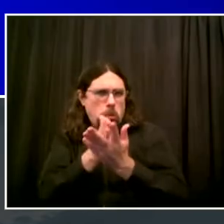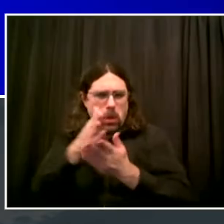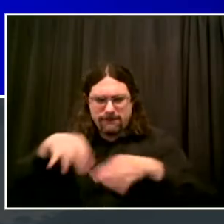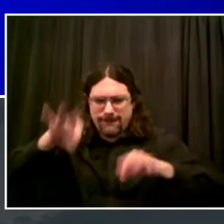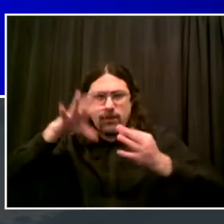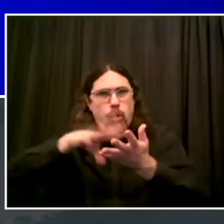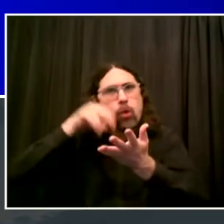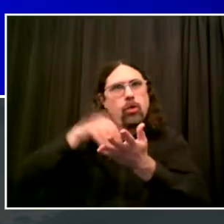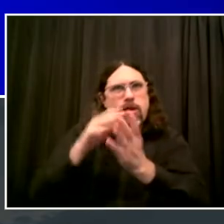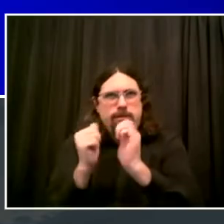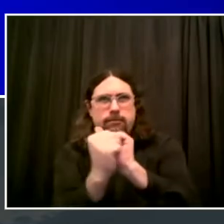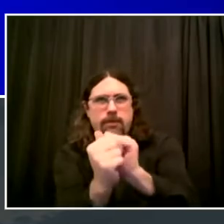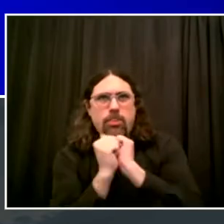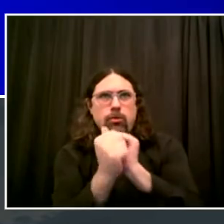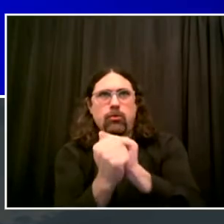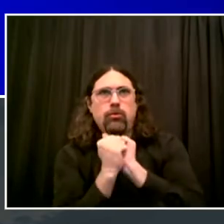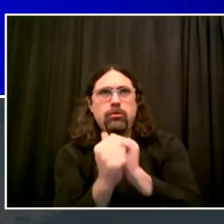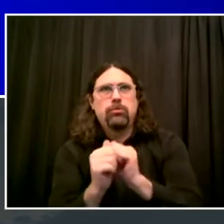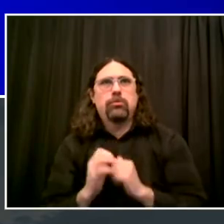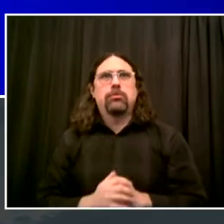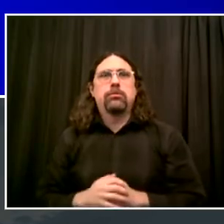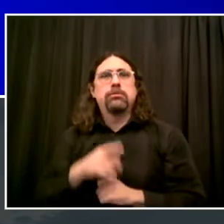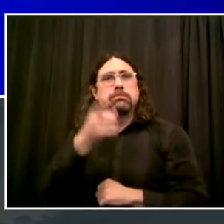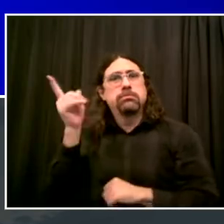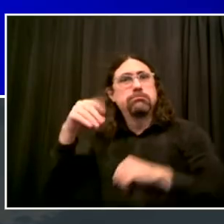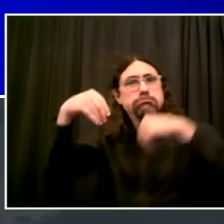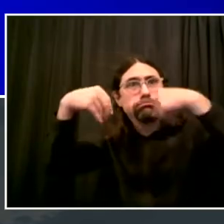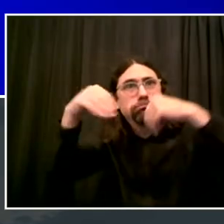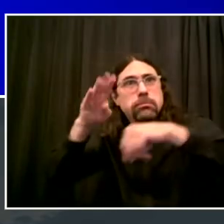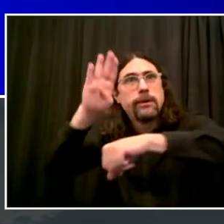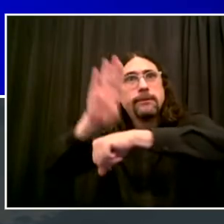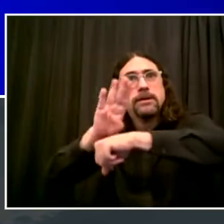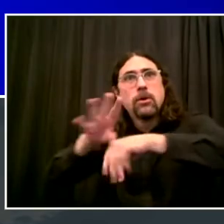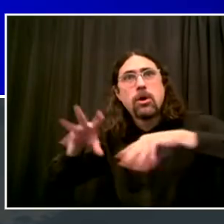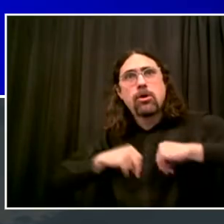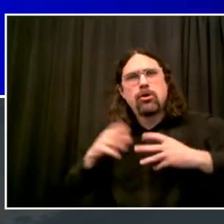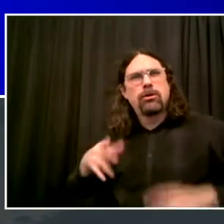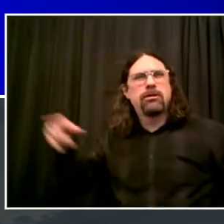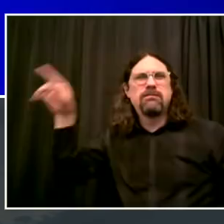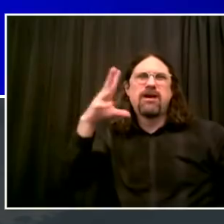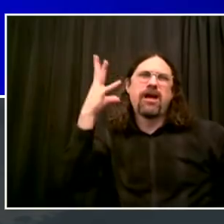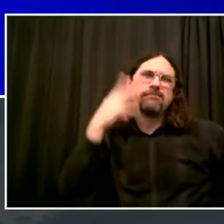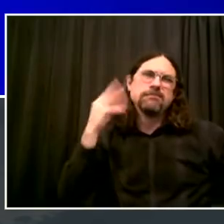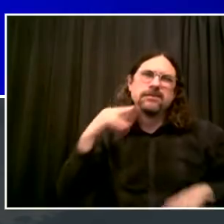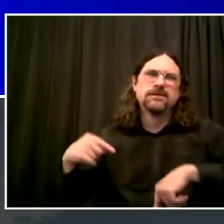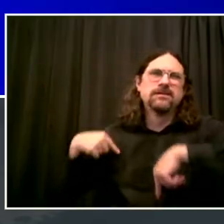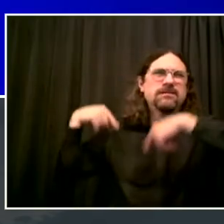EVERYDAY PEOPLE. ONE THING THAT BUSINESSES DO IS THAT THEY ADAPT, CREATE AND THEY